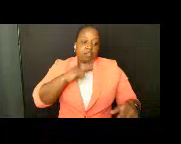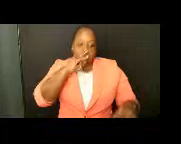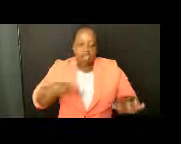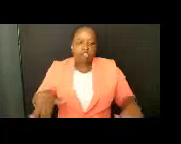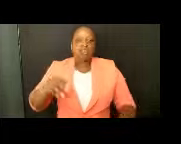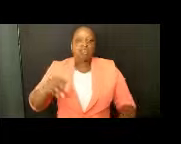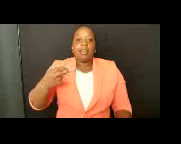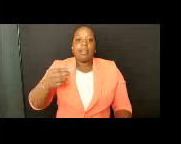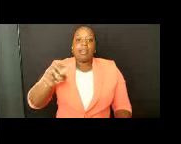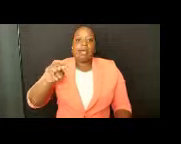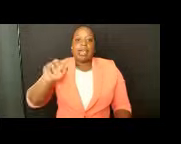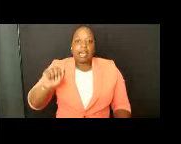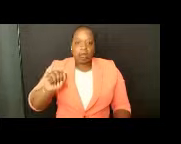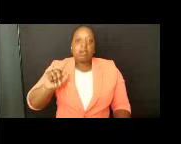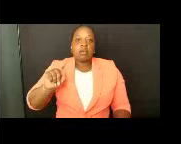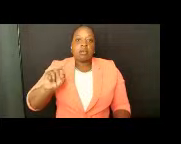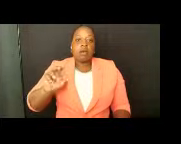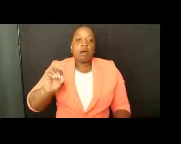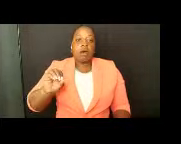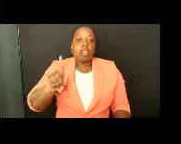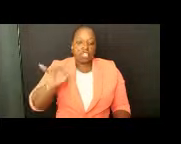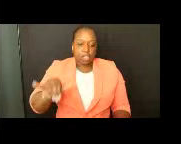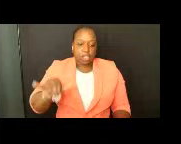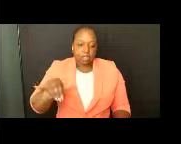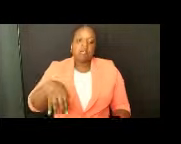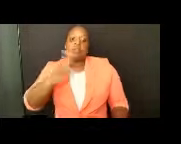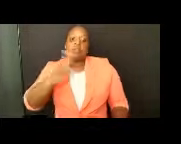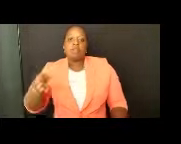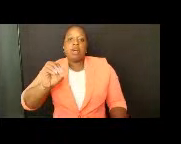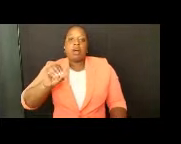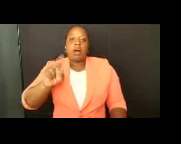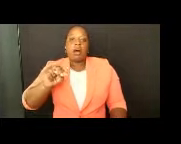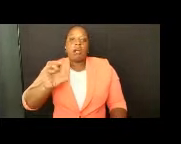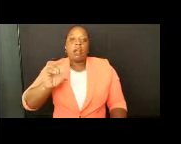transformative therapies including bone marrow transplants and gene therapies.